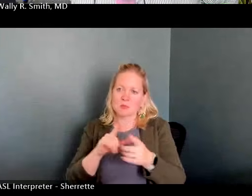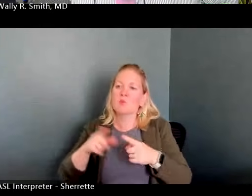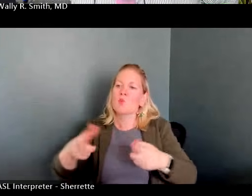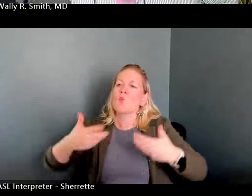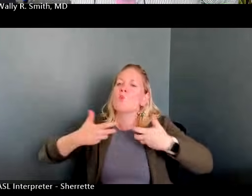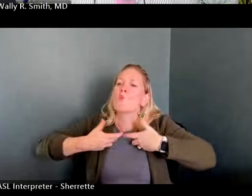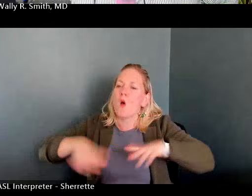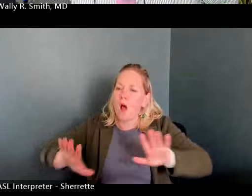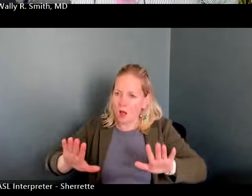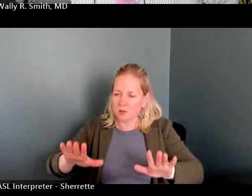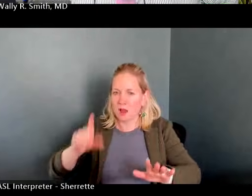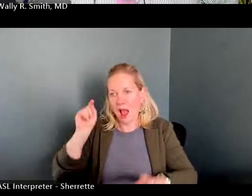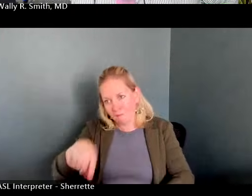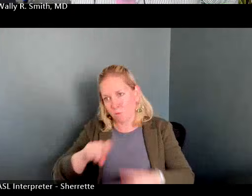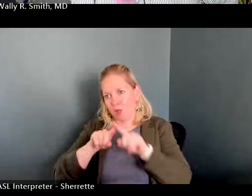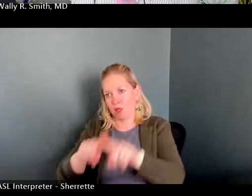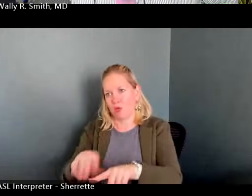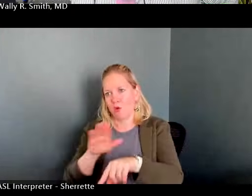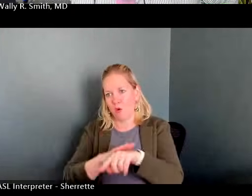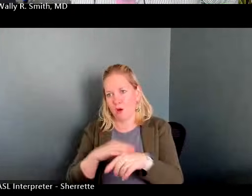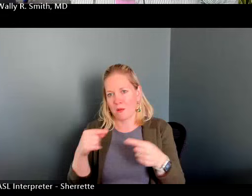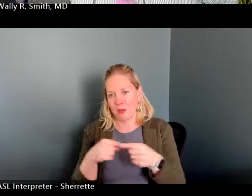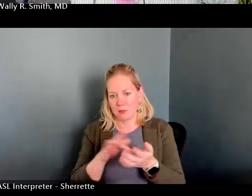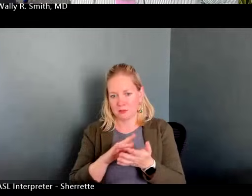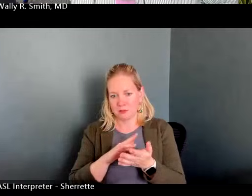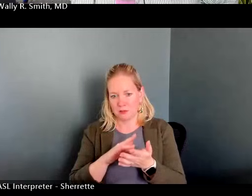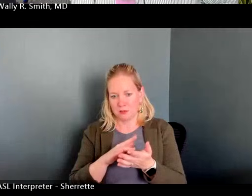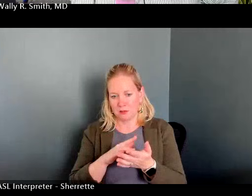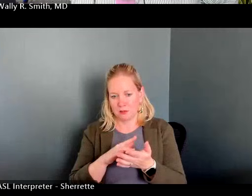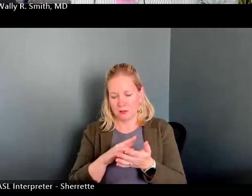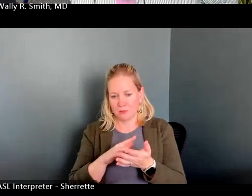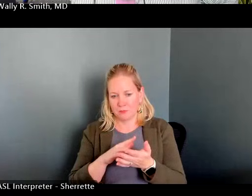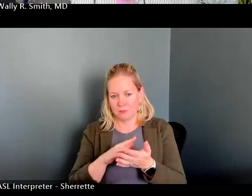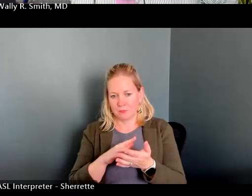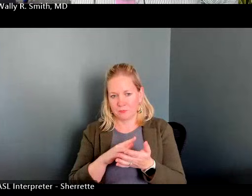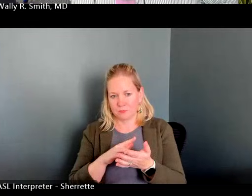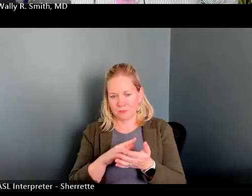So, I know there are many people who are in equilibrium about pain medicines and